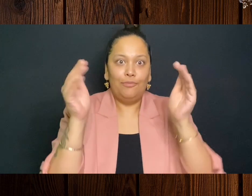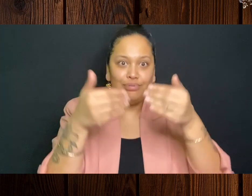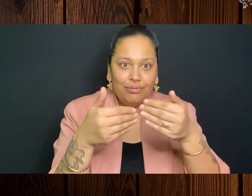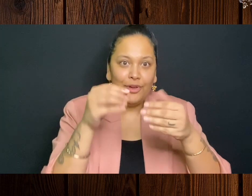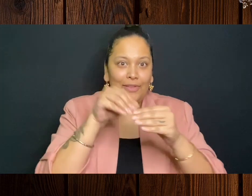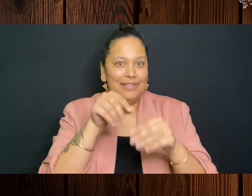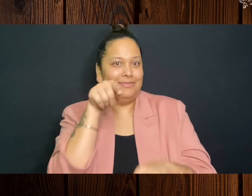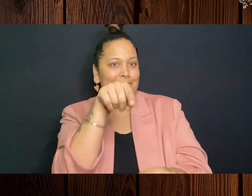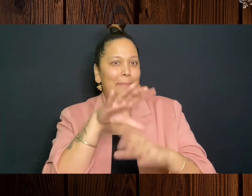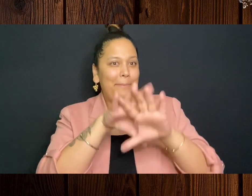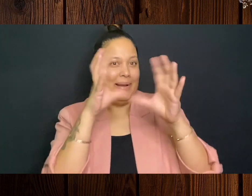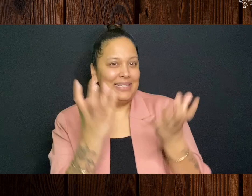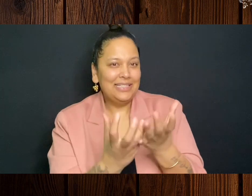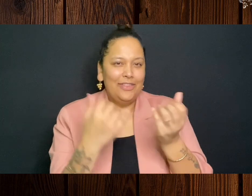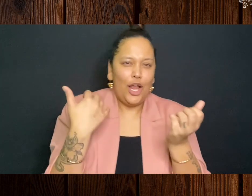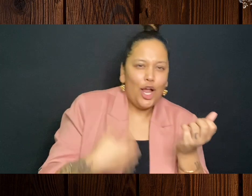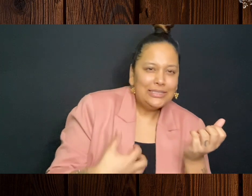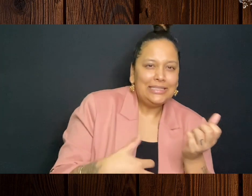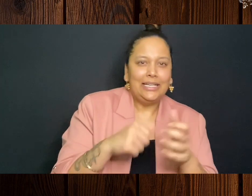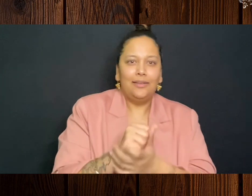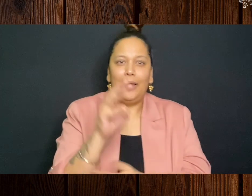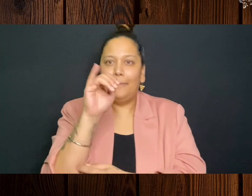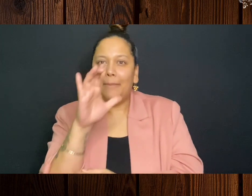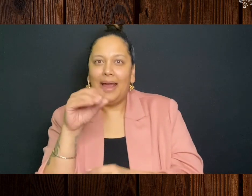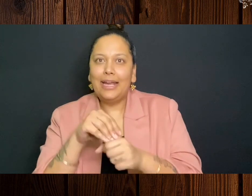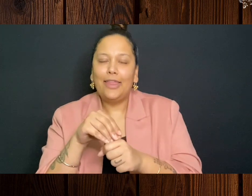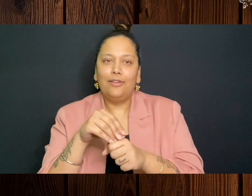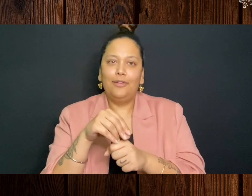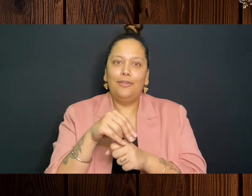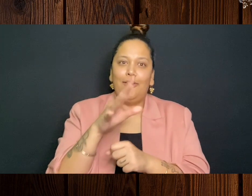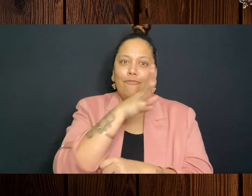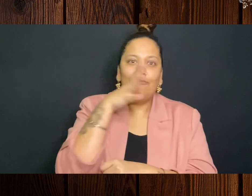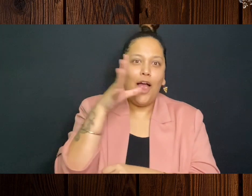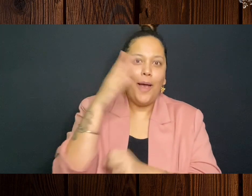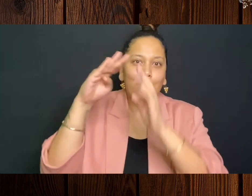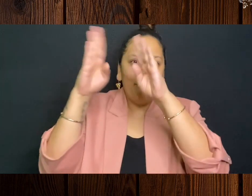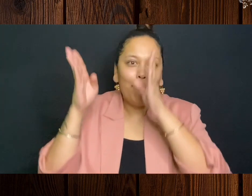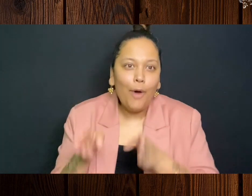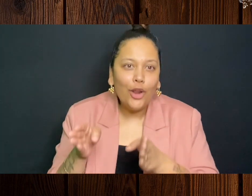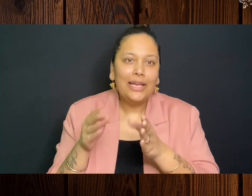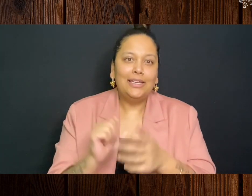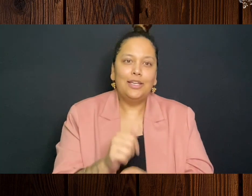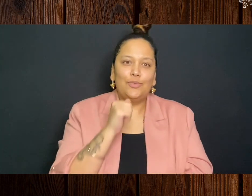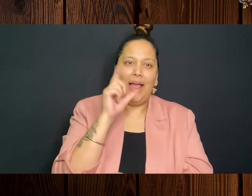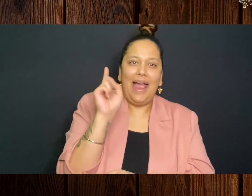guitar and a condenser mic in a barn. It doesn’t have to be - we don't all have to be